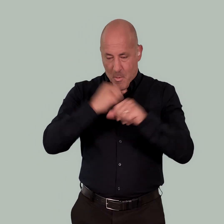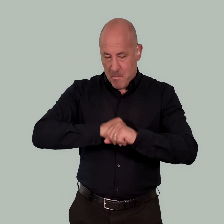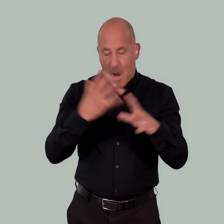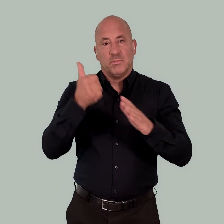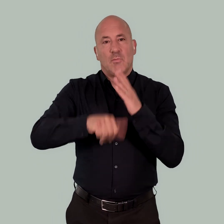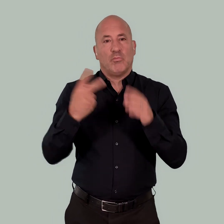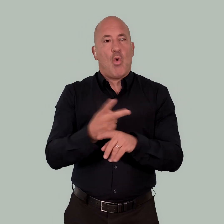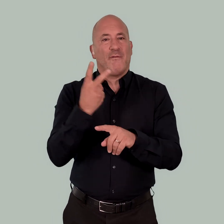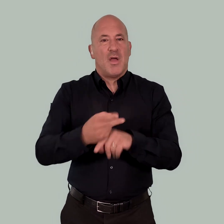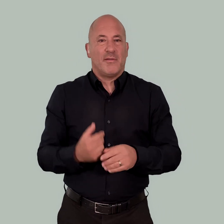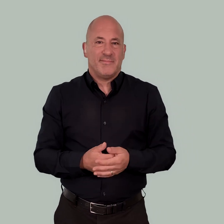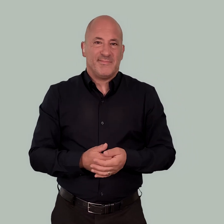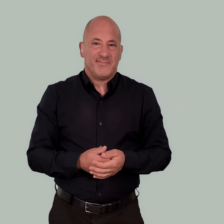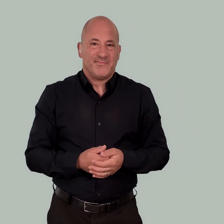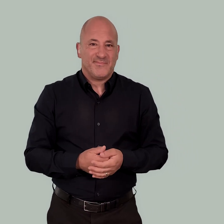will set out what this needs to look like.